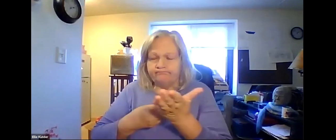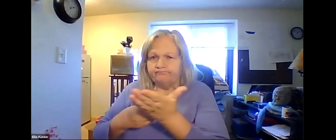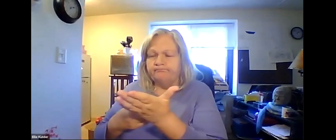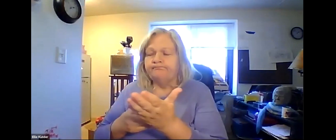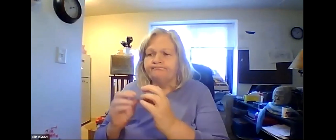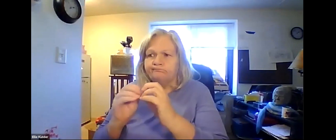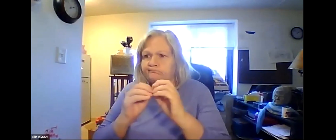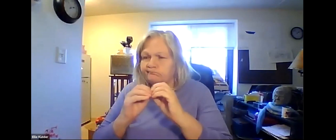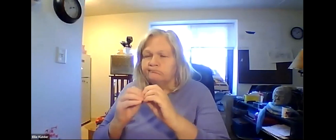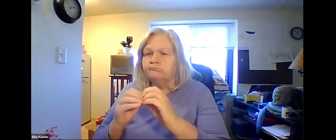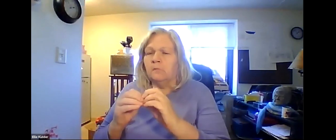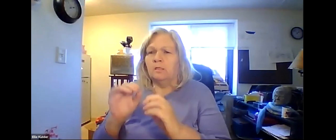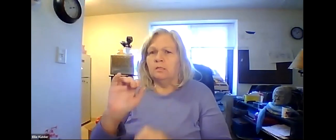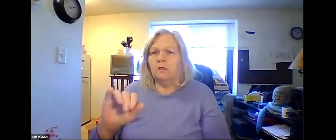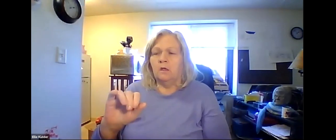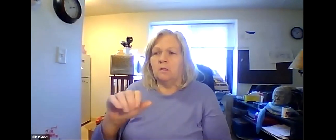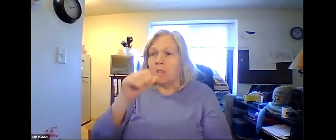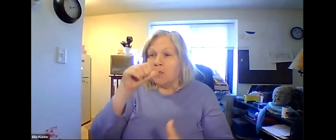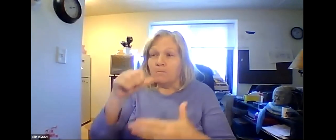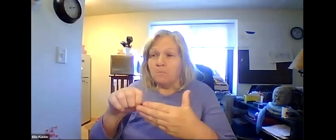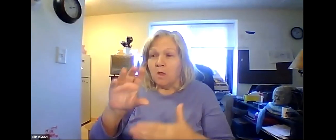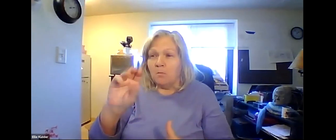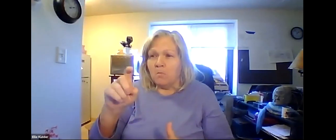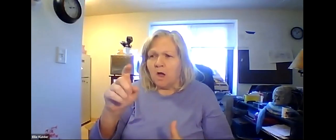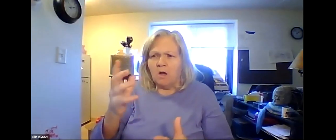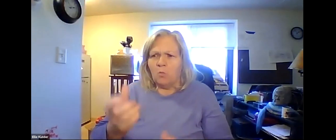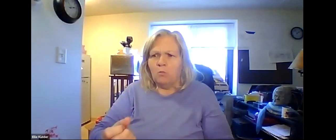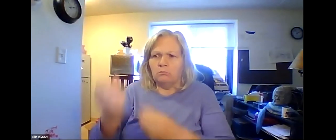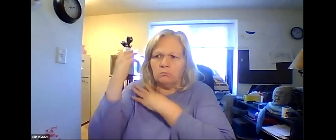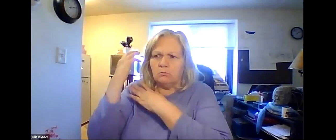So on the NextDoor website, I often look at that, and